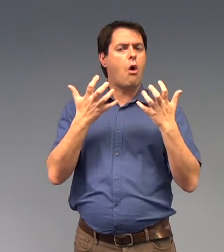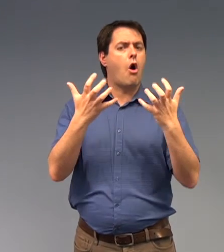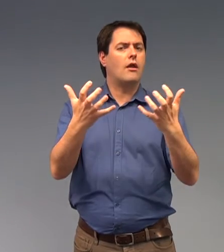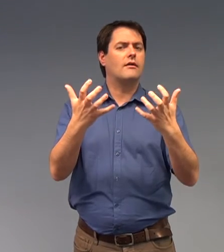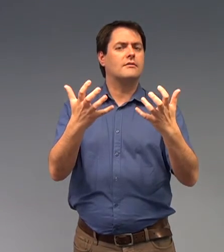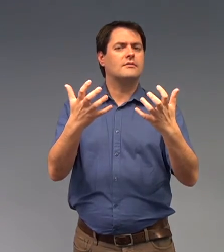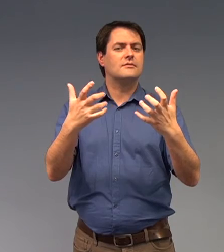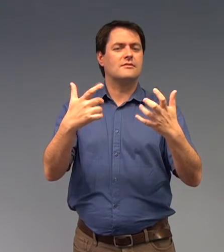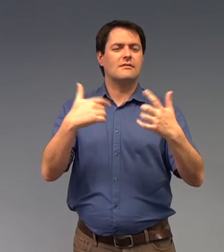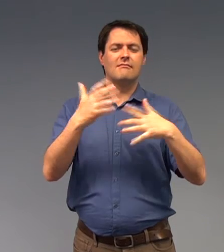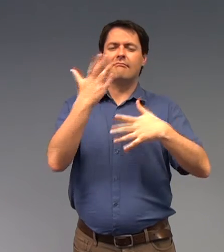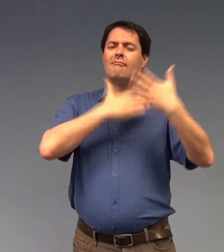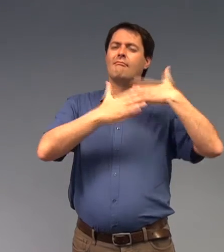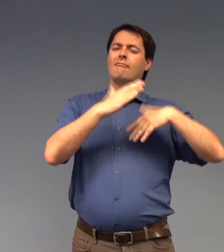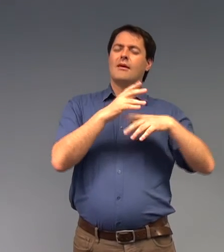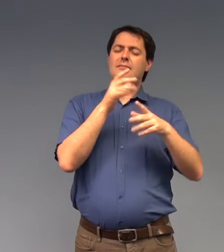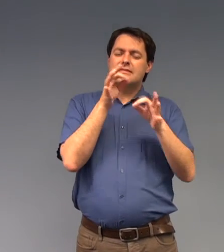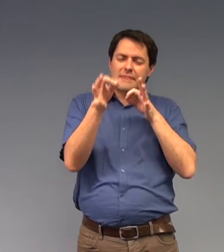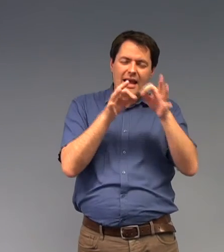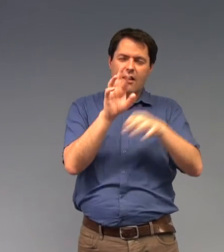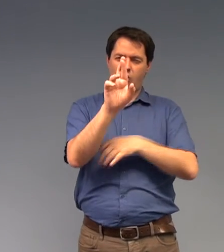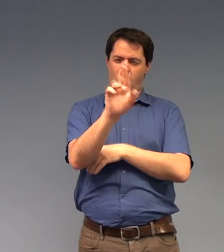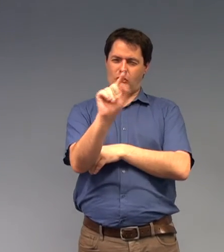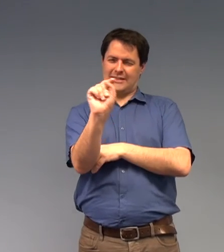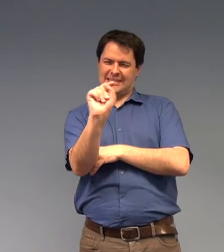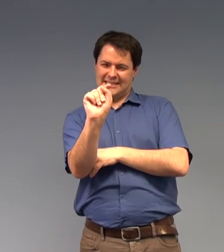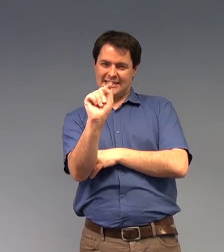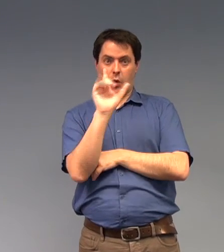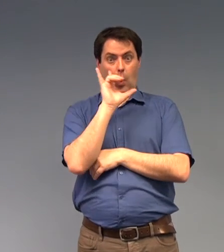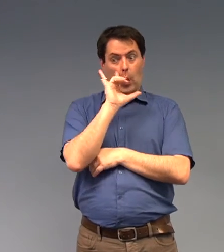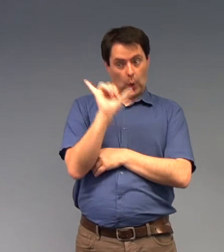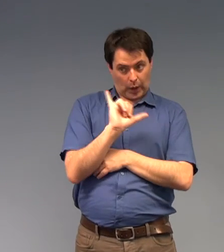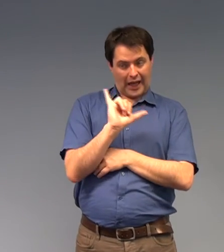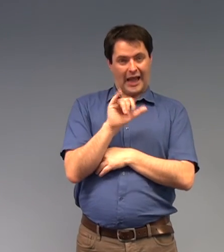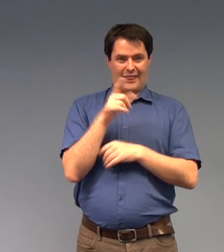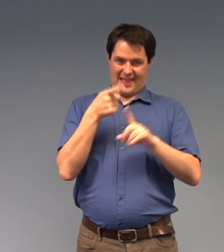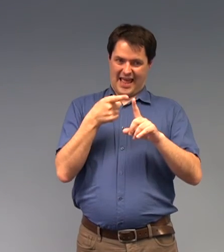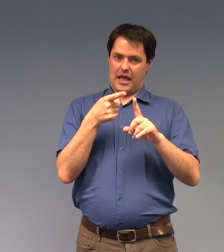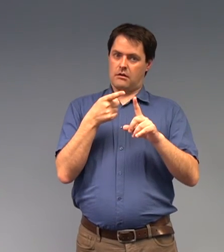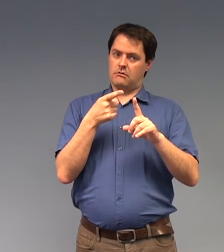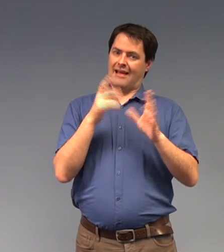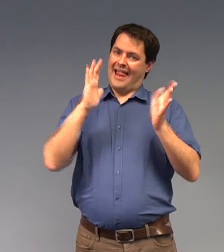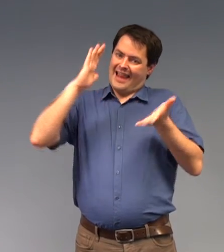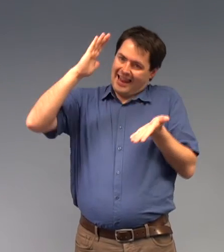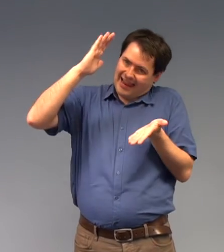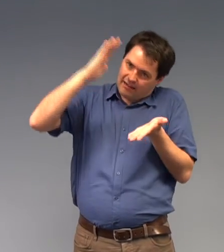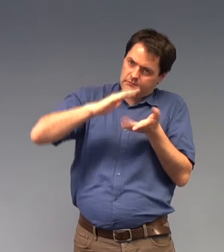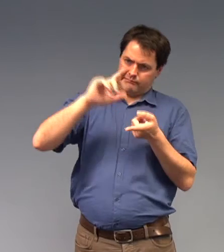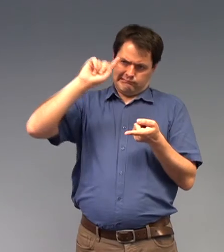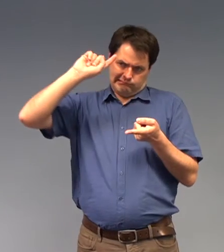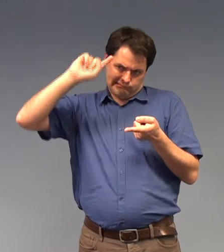those working InVision are trying to decrease the cognitive effort of the audience.